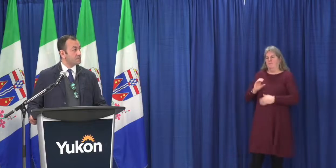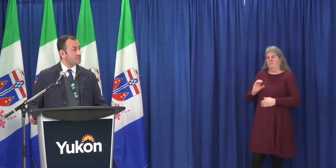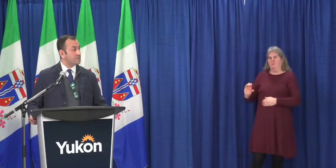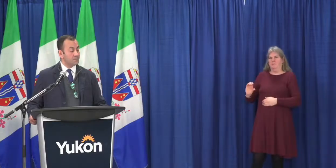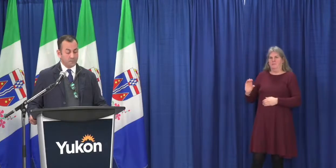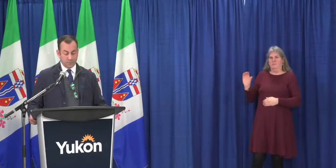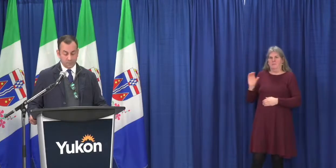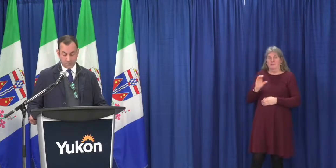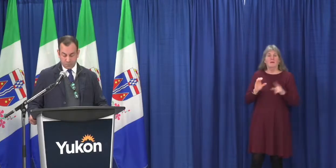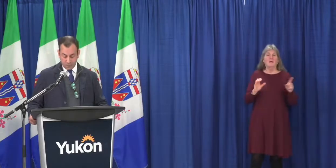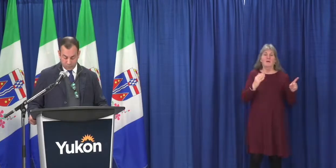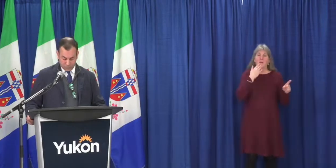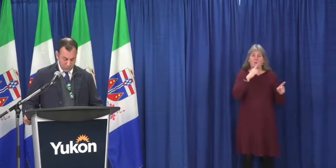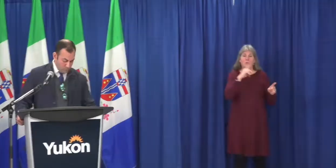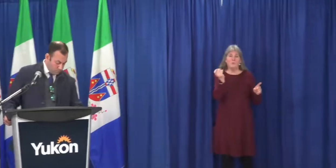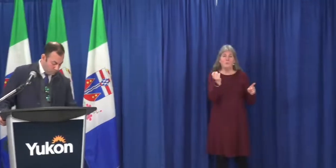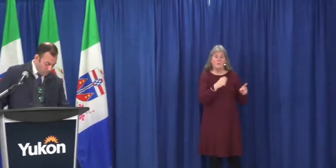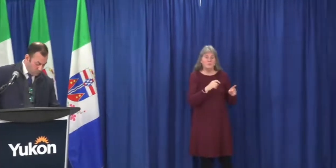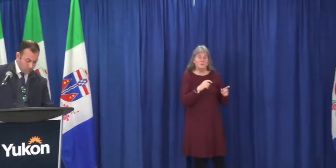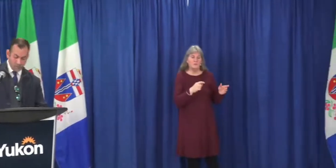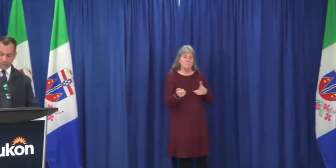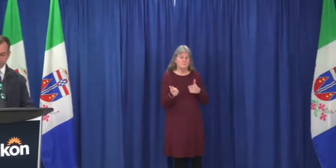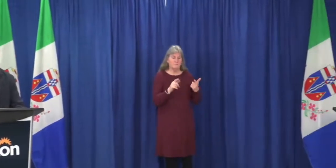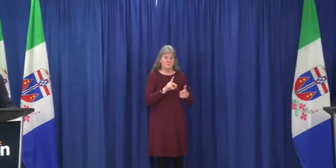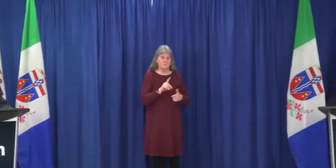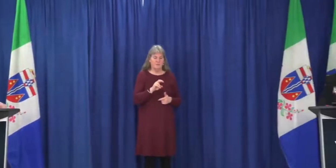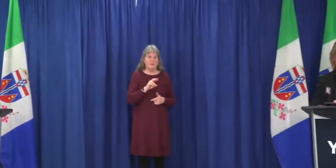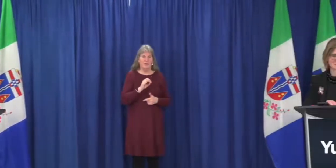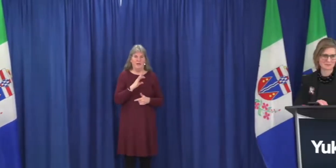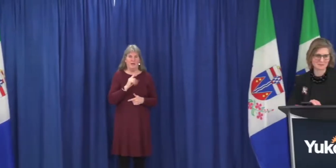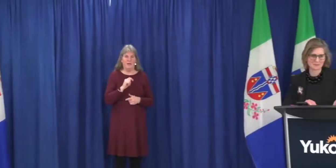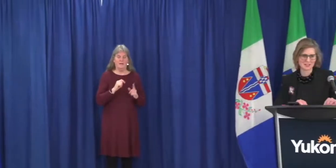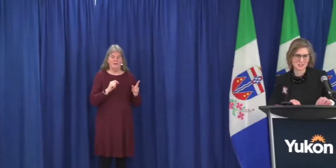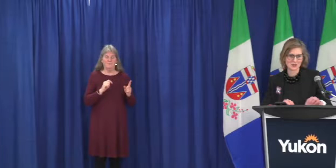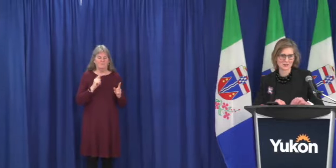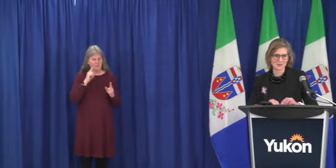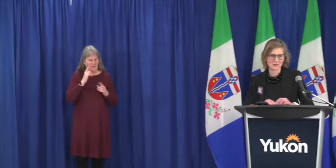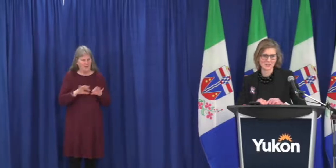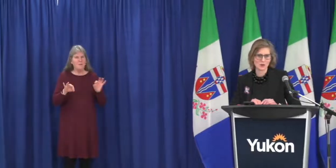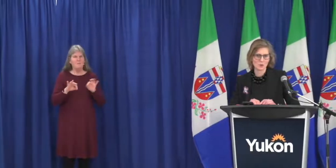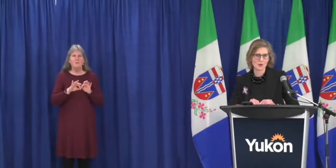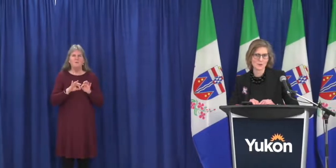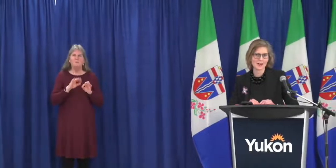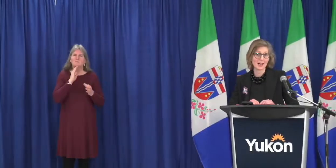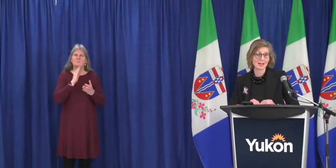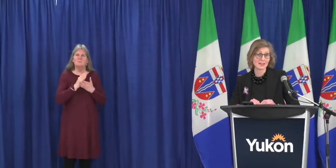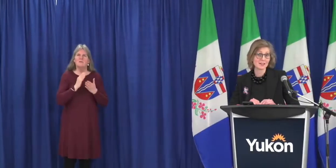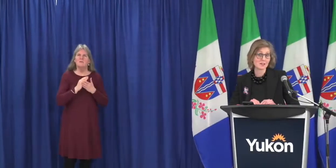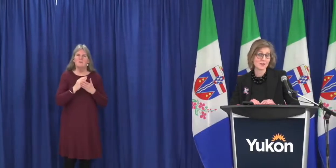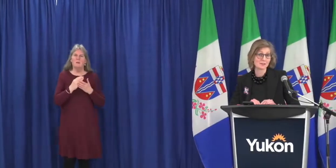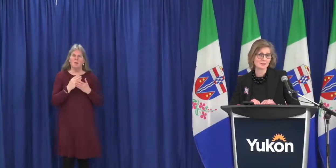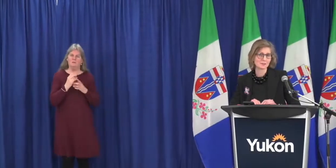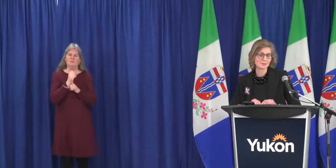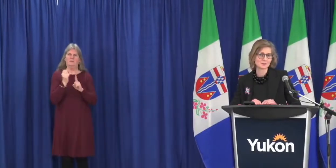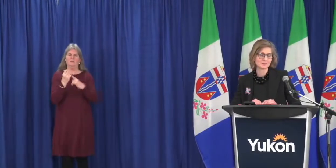Tim, thanks for that question. And I-- I think it's so important to talk about where we're at in this wave.